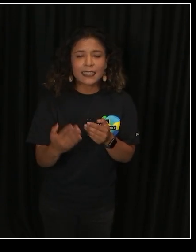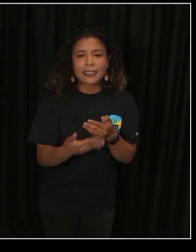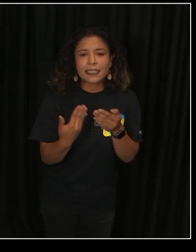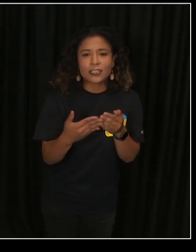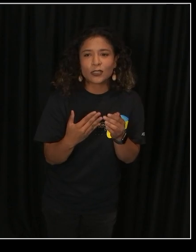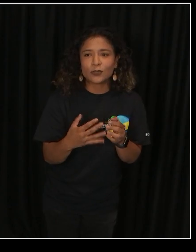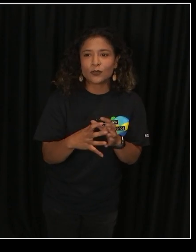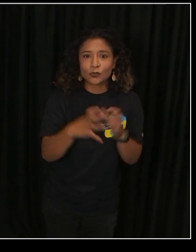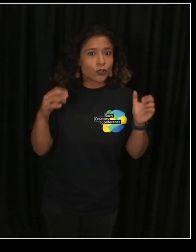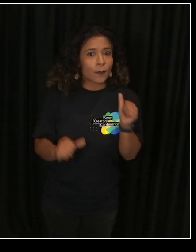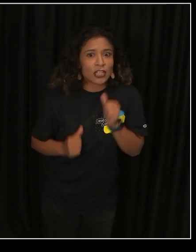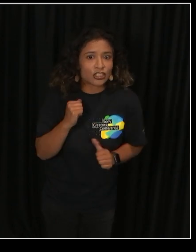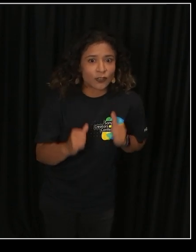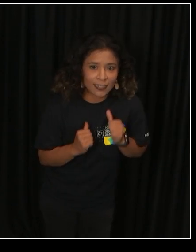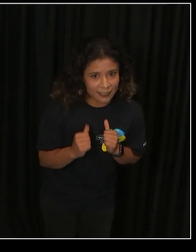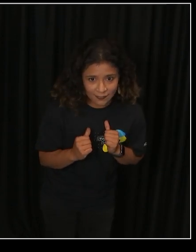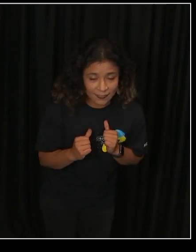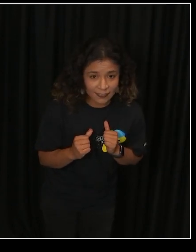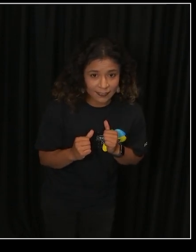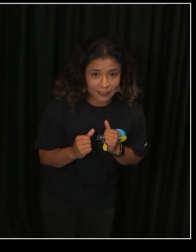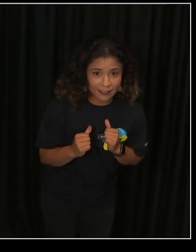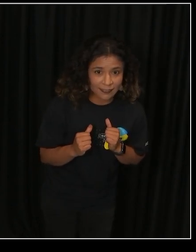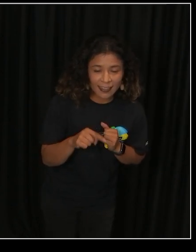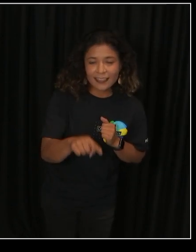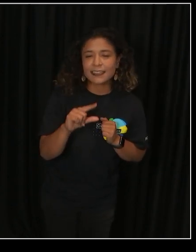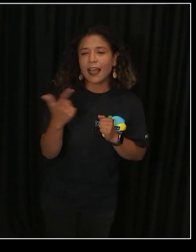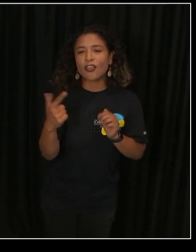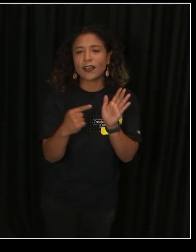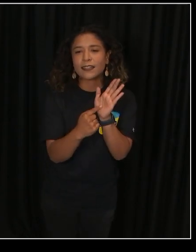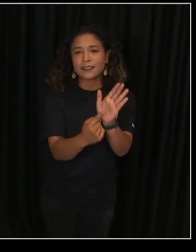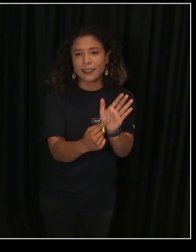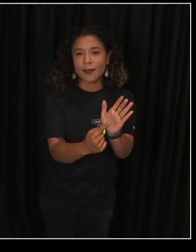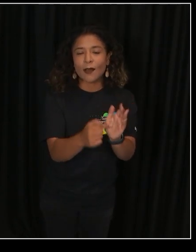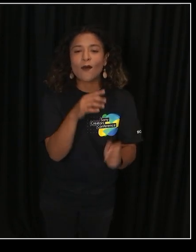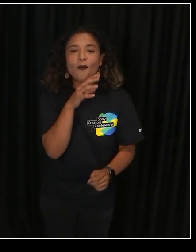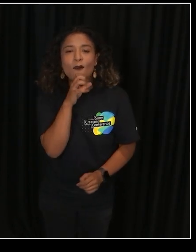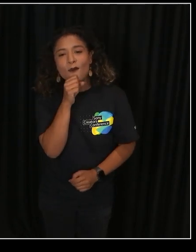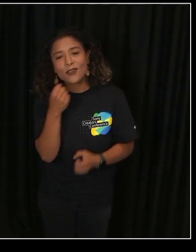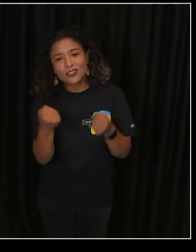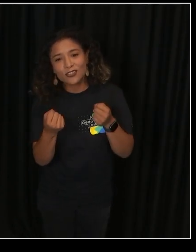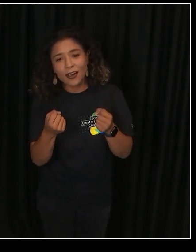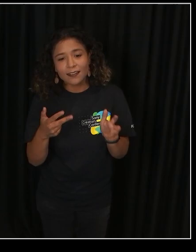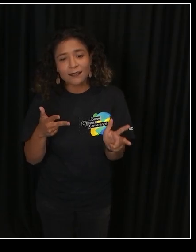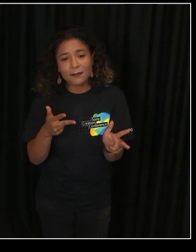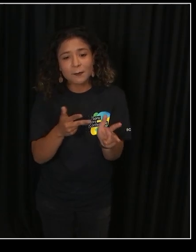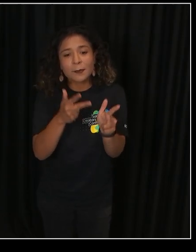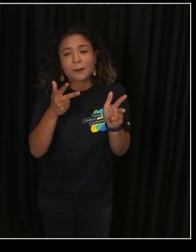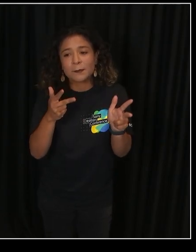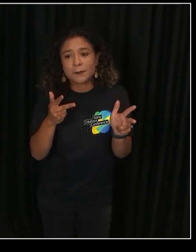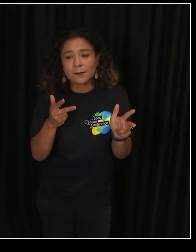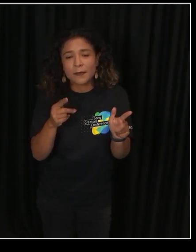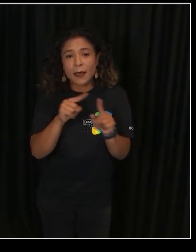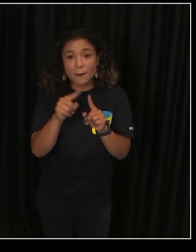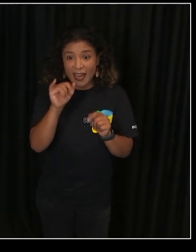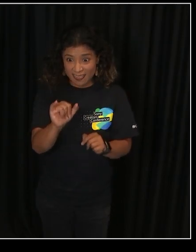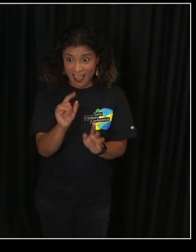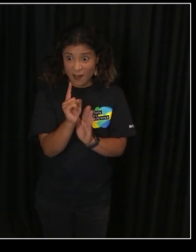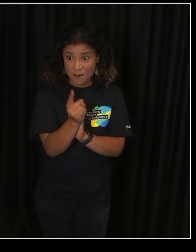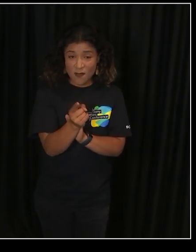This is a little video where you'll see a Orange with a very small bump on another car. But at that position and moment,